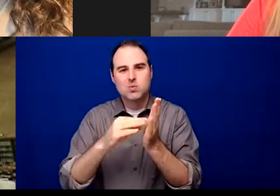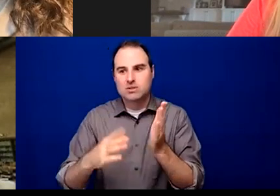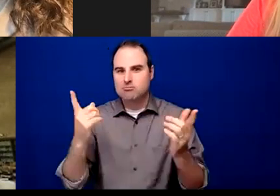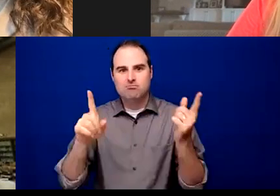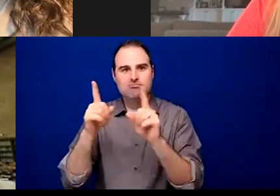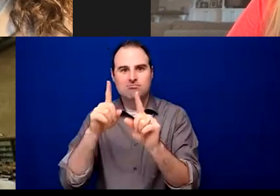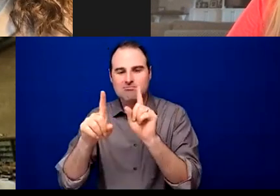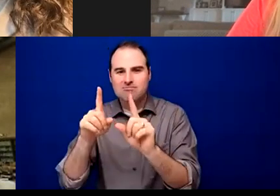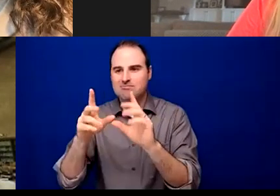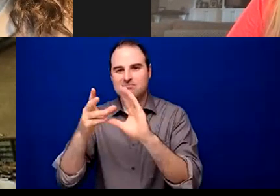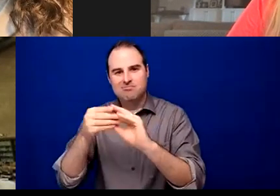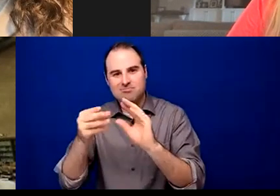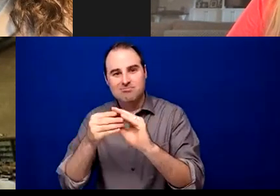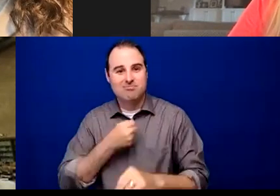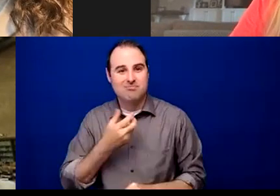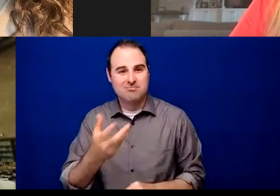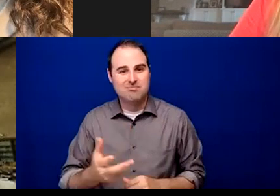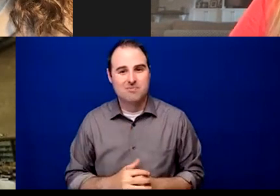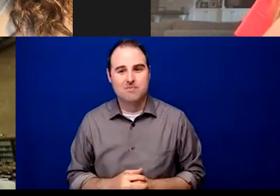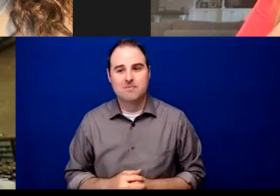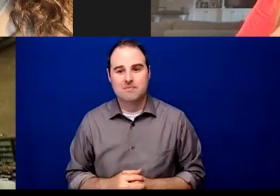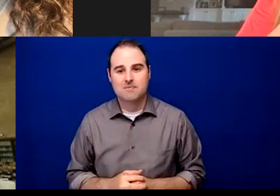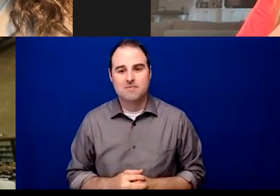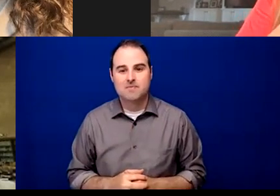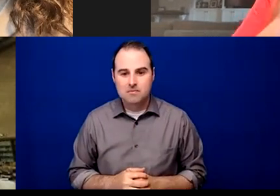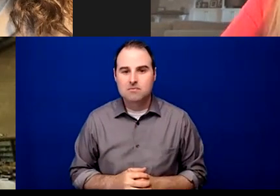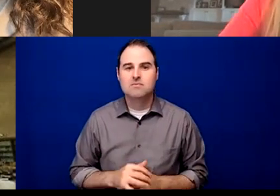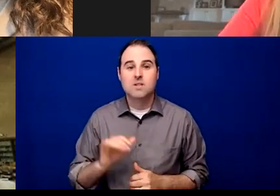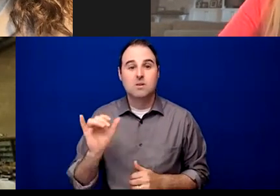I guess, really start to support students and start to like,